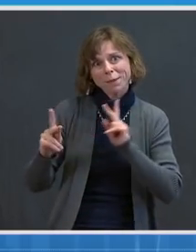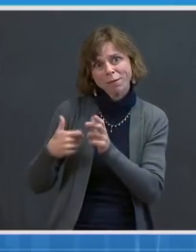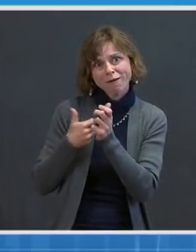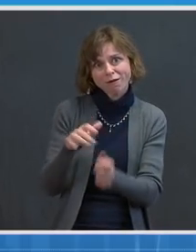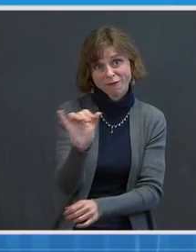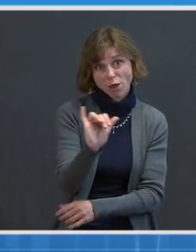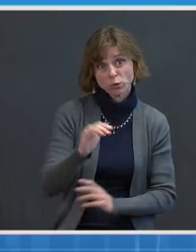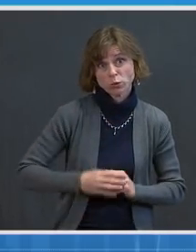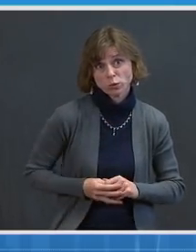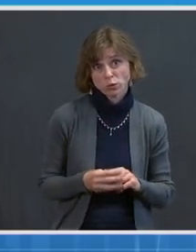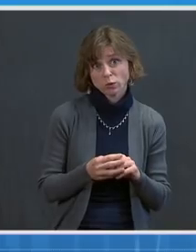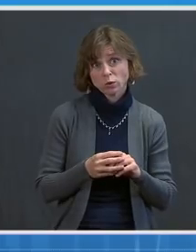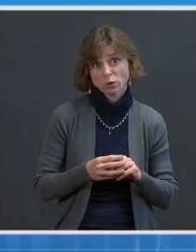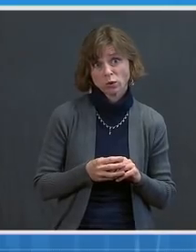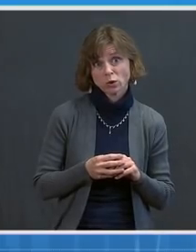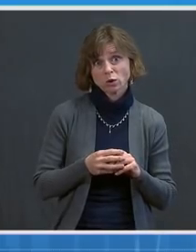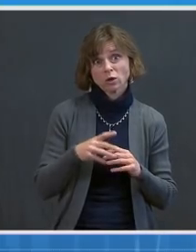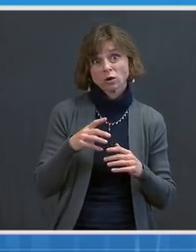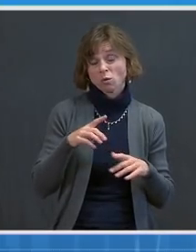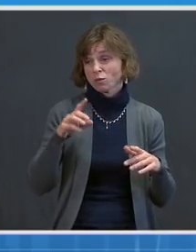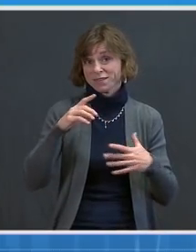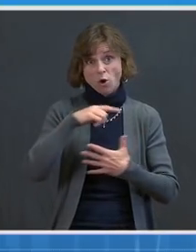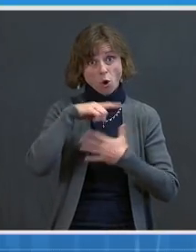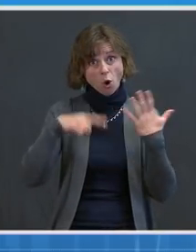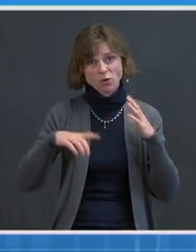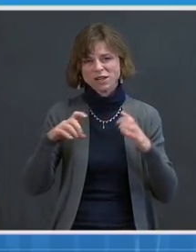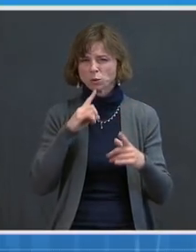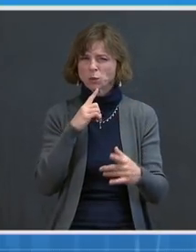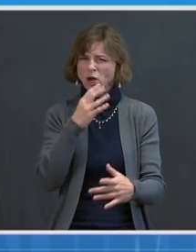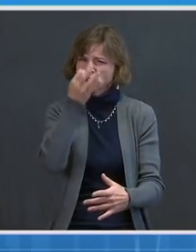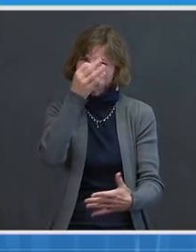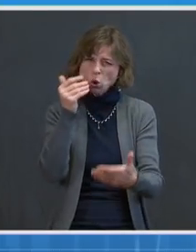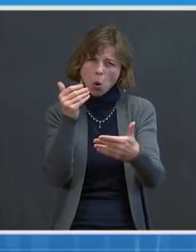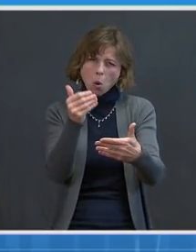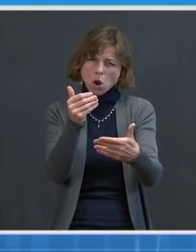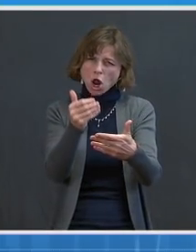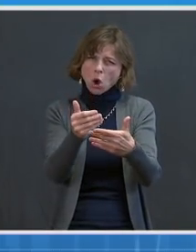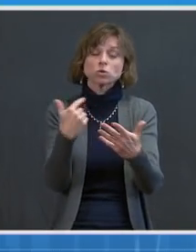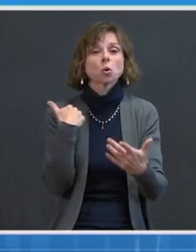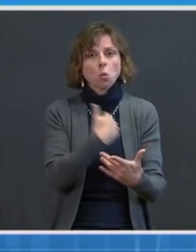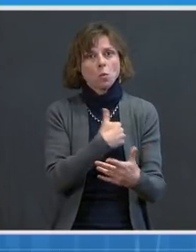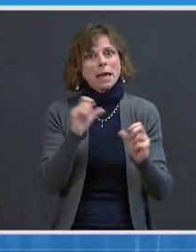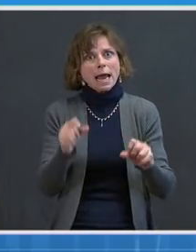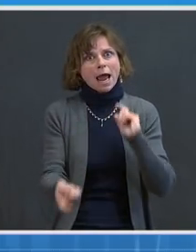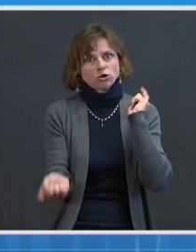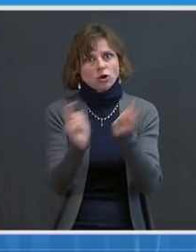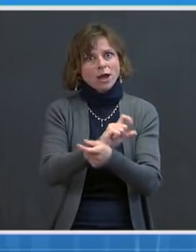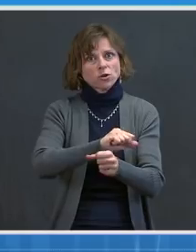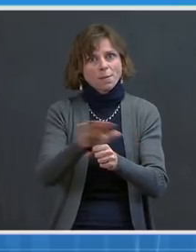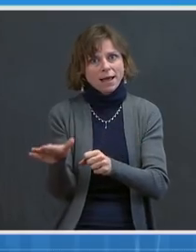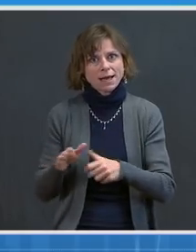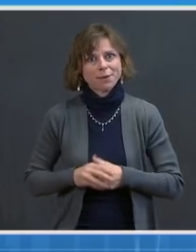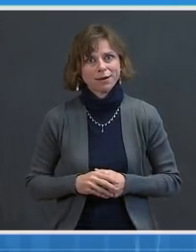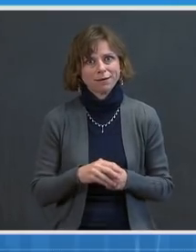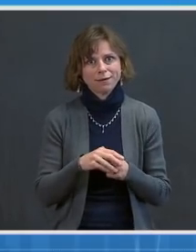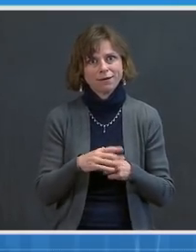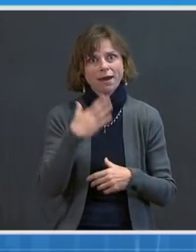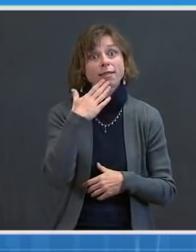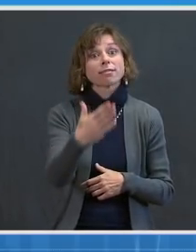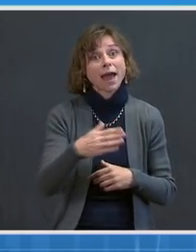With the above actions -- we are so very close -- we can turn the tide on this pandemic. Thank you. I look forward to your questions.